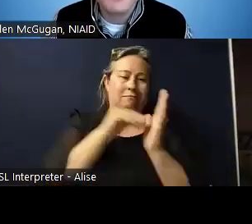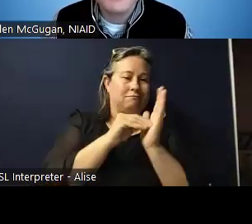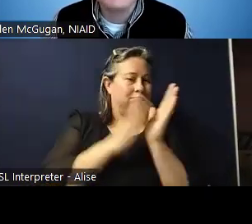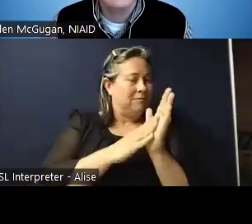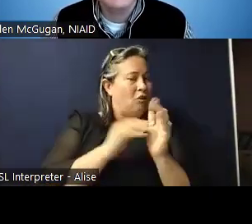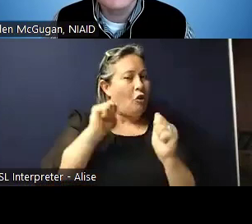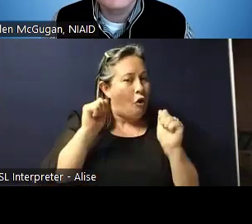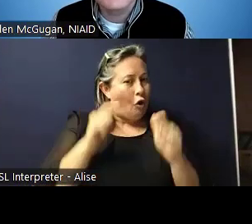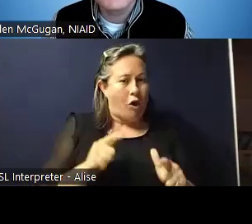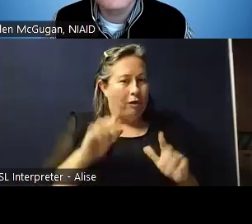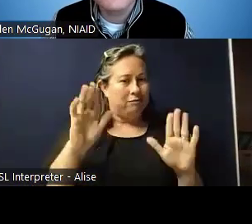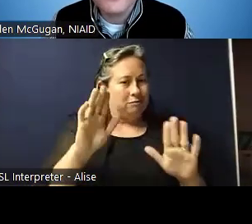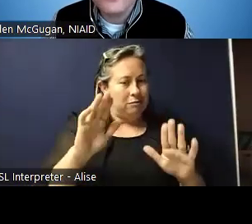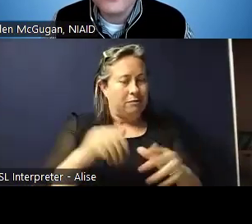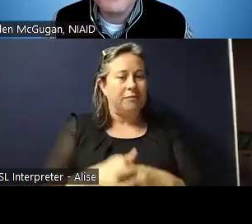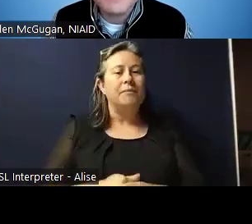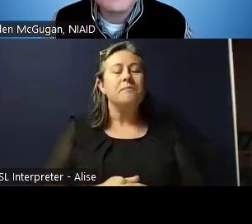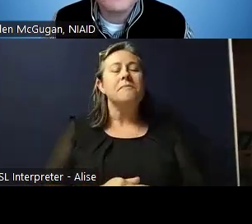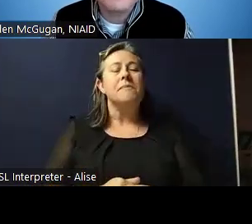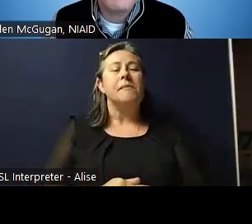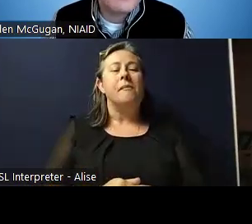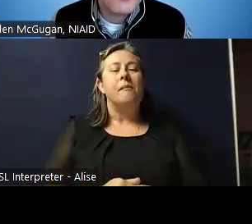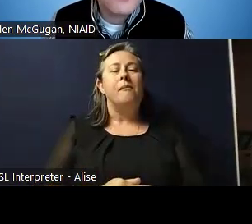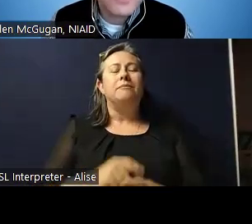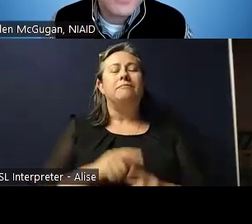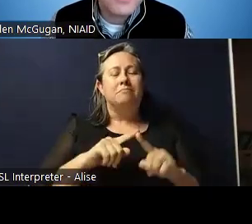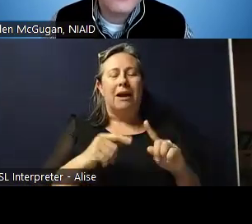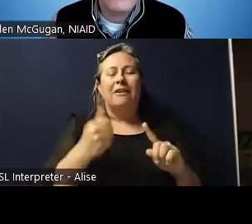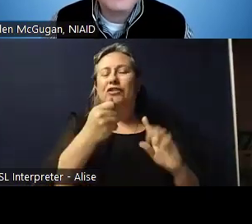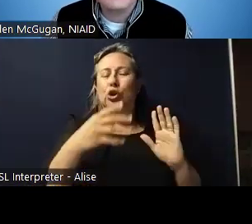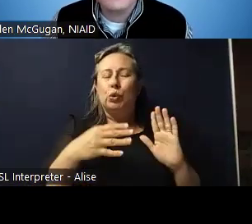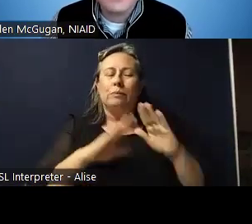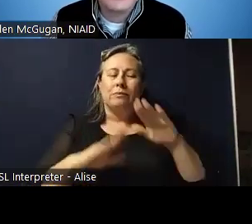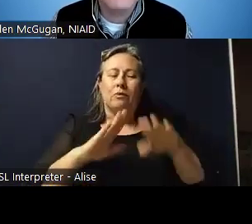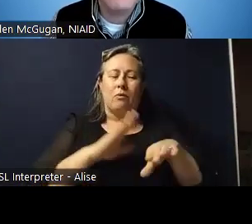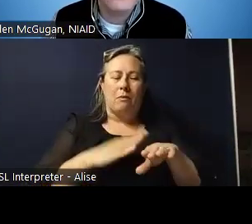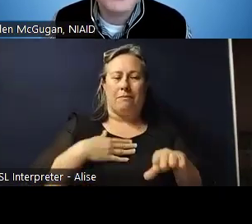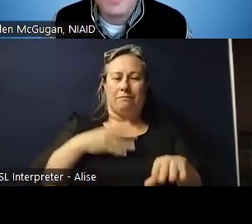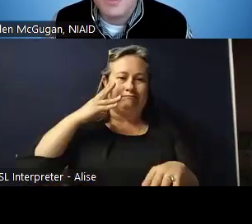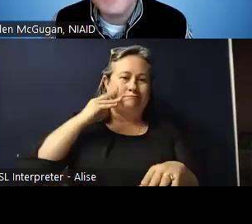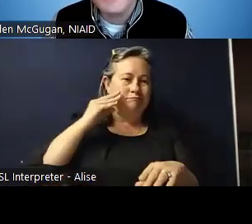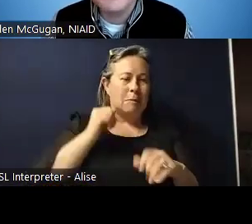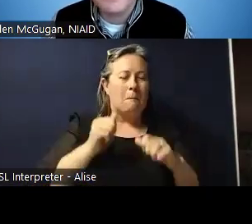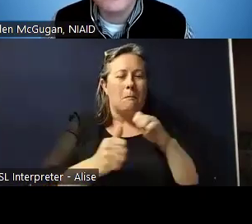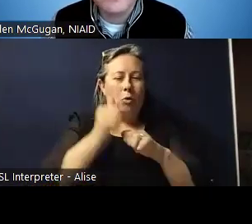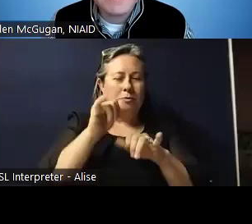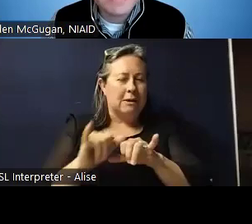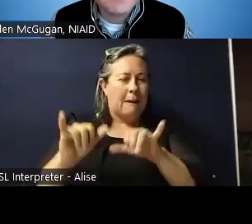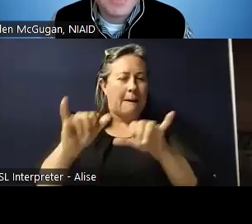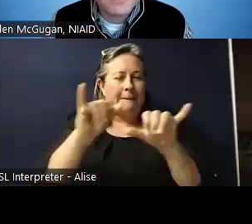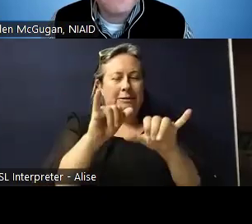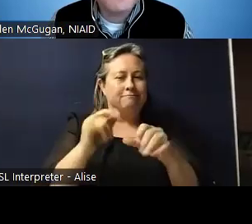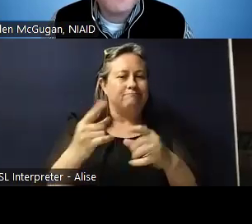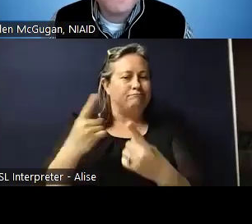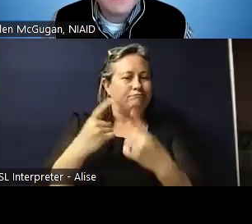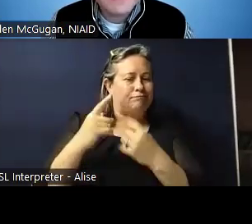but just a few based on my portfolio, the ones that are kind of the most common that we get asked about.